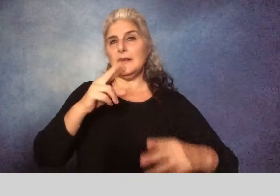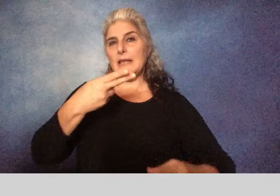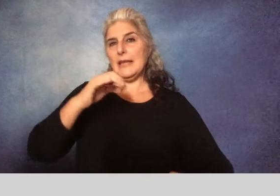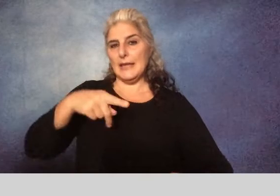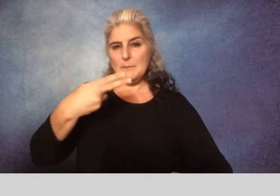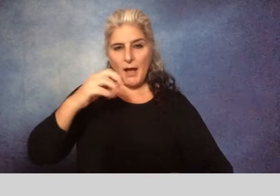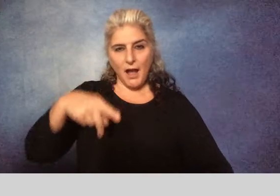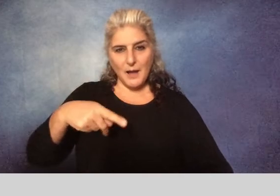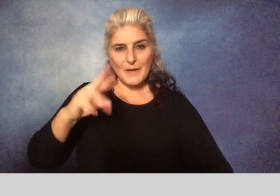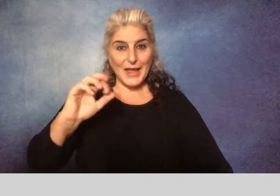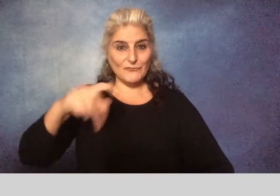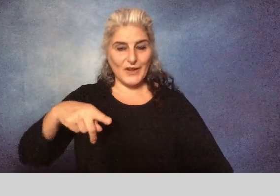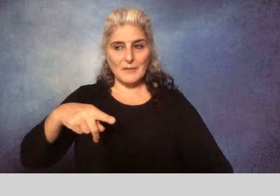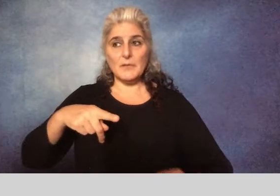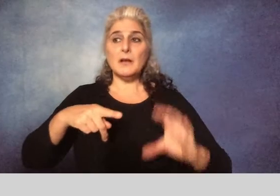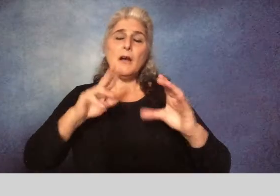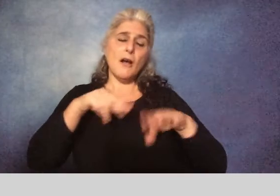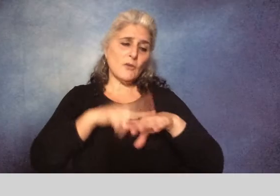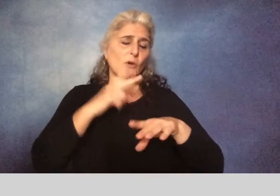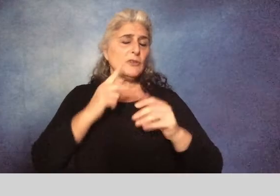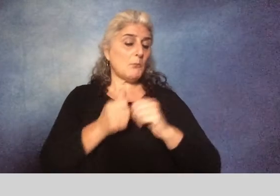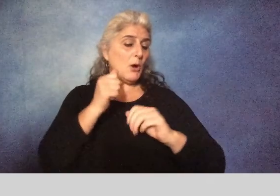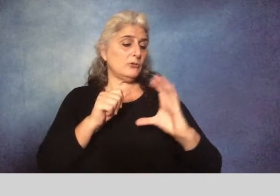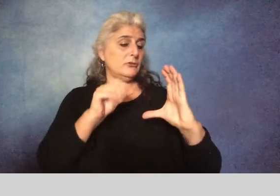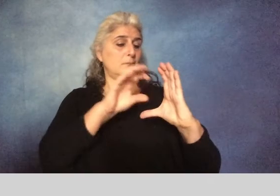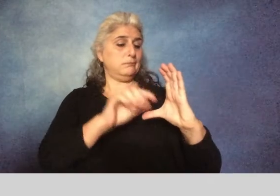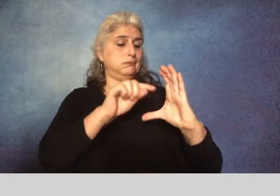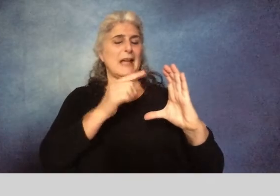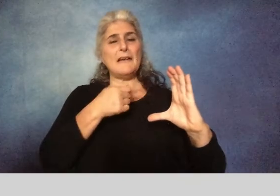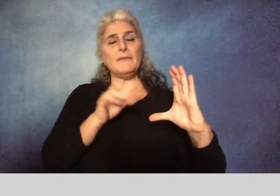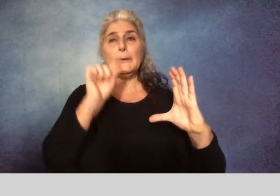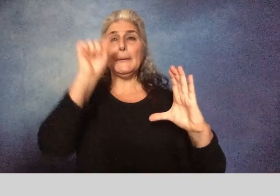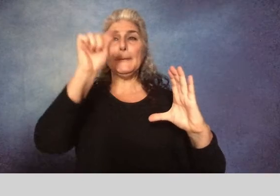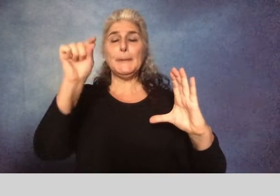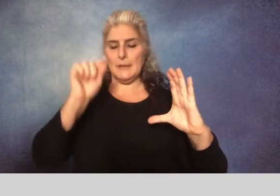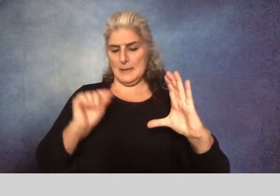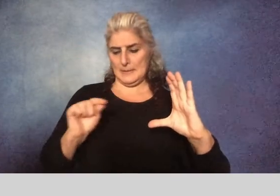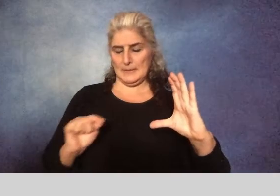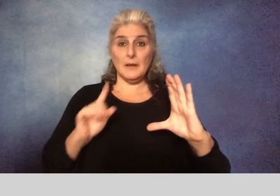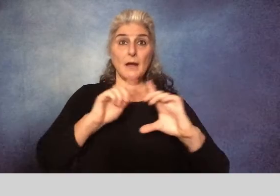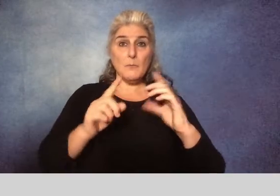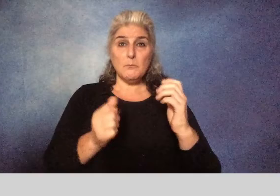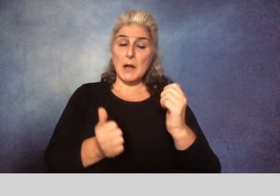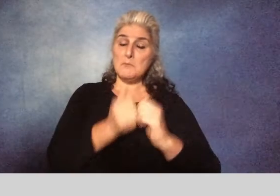There are a few stray albums at the bottom and maybe at the top but it's generally clear that most albums